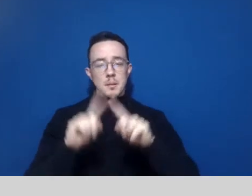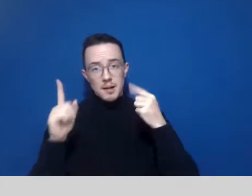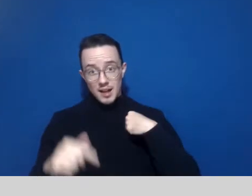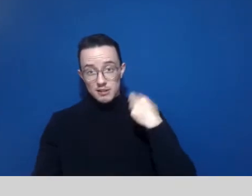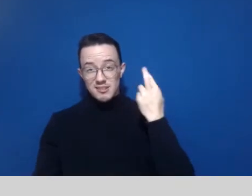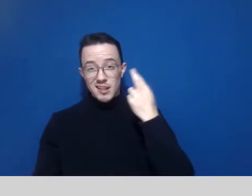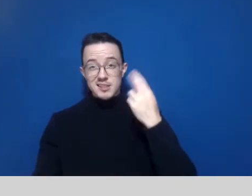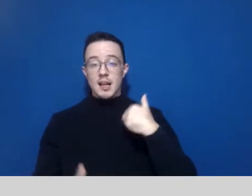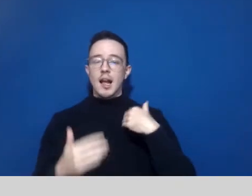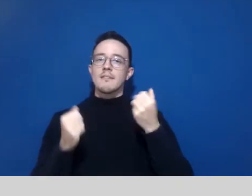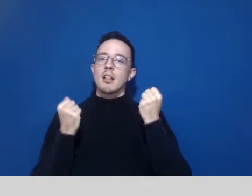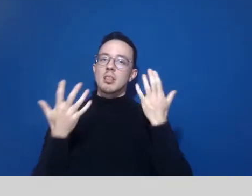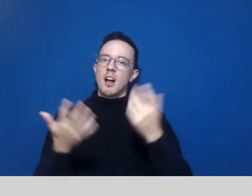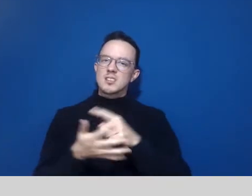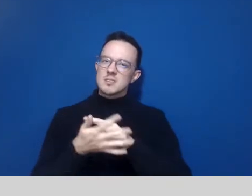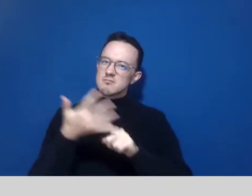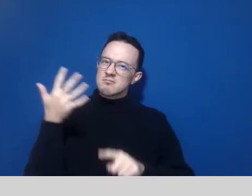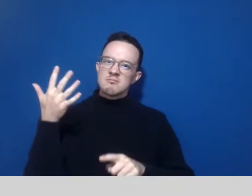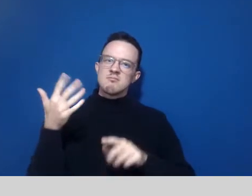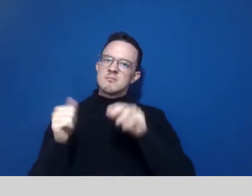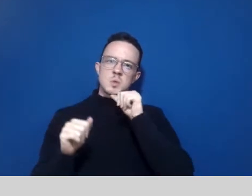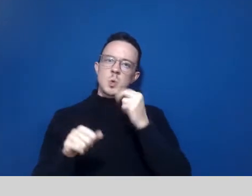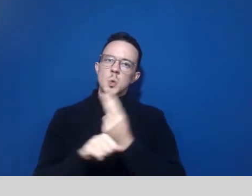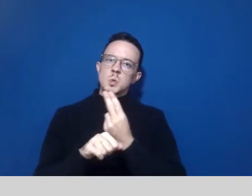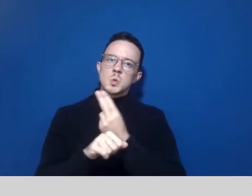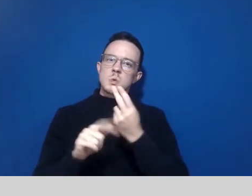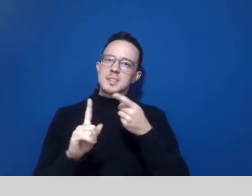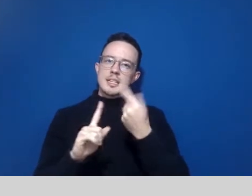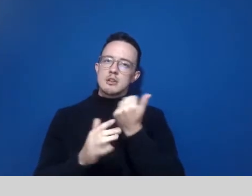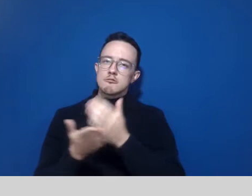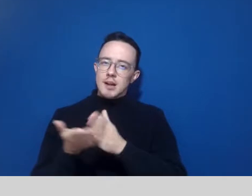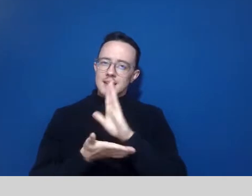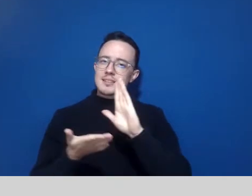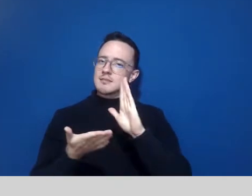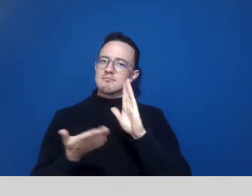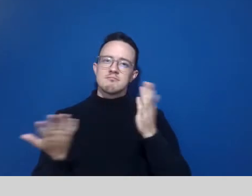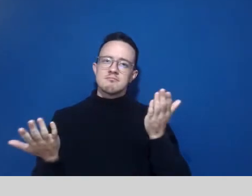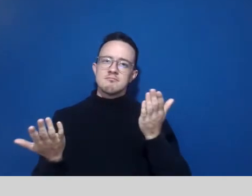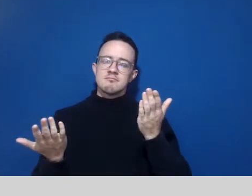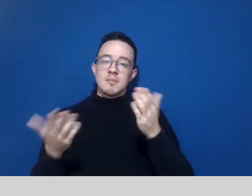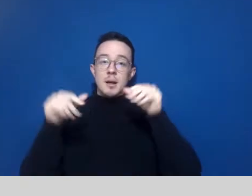of use cases that don't require any writes at all. Any time I want to publish data online that isn't going